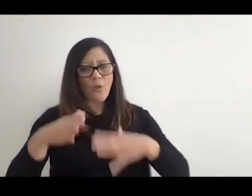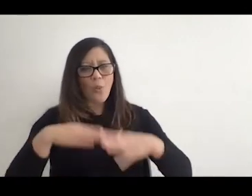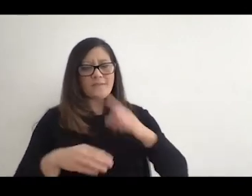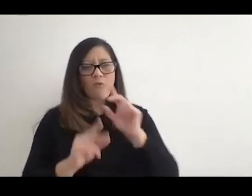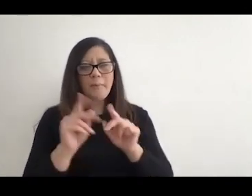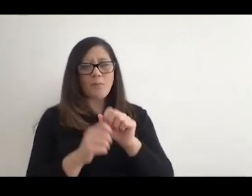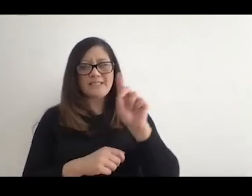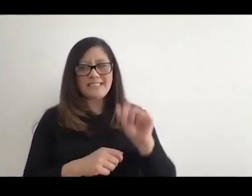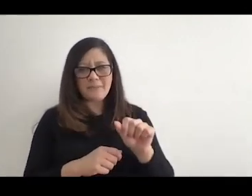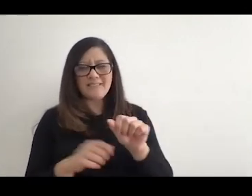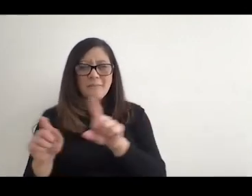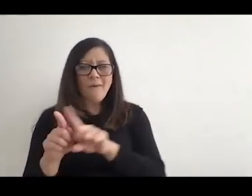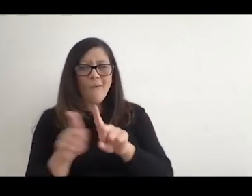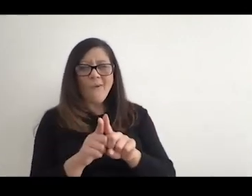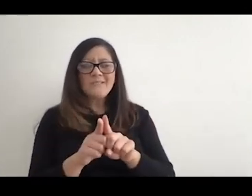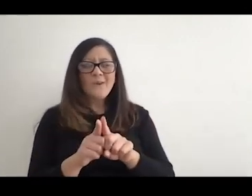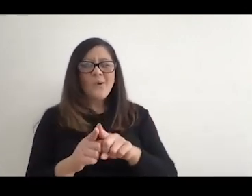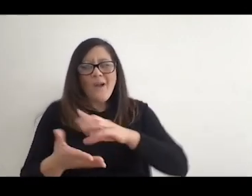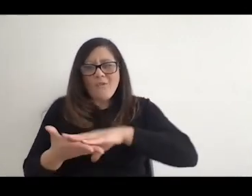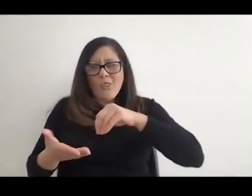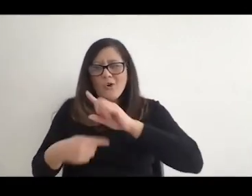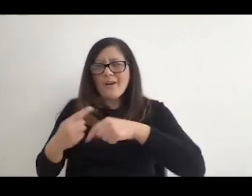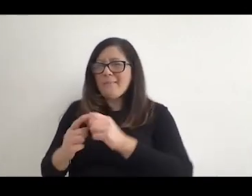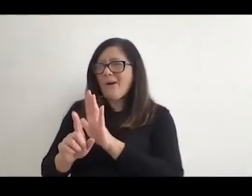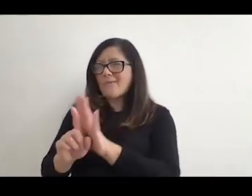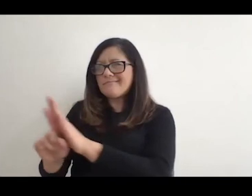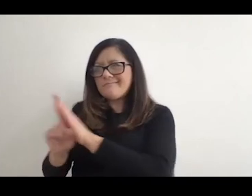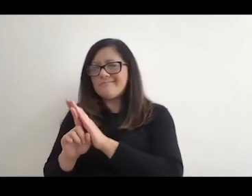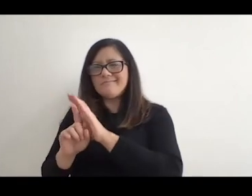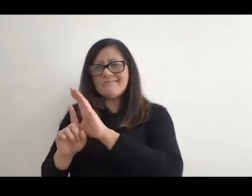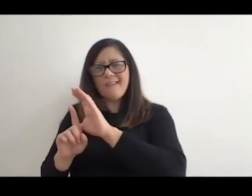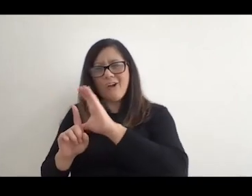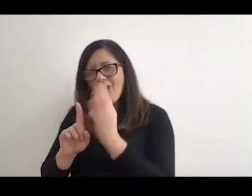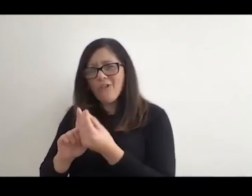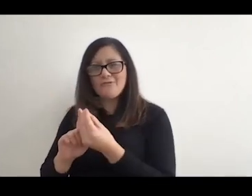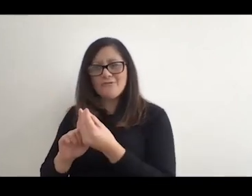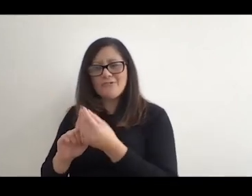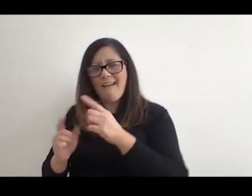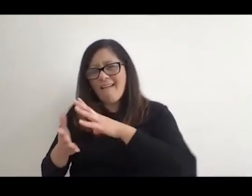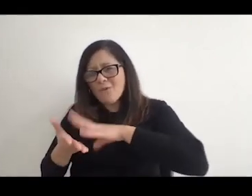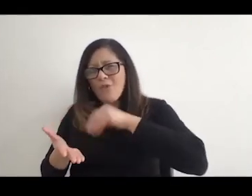we have to look at what you currently have. We need to know where do you enter into the space.